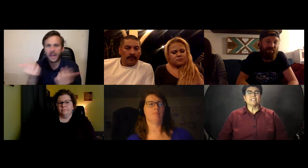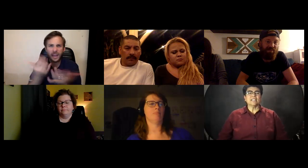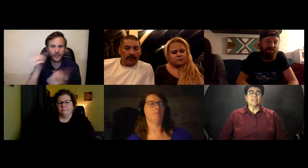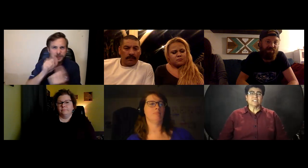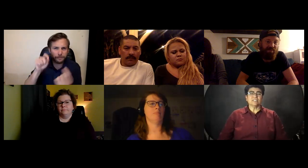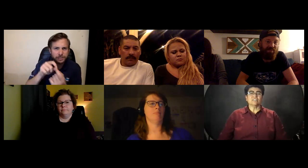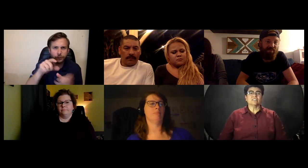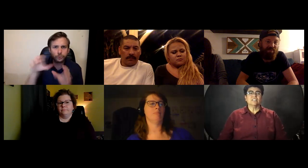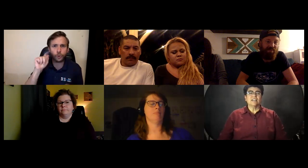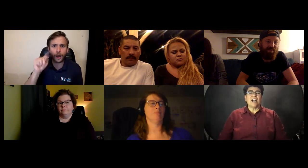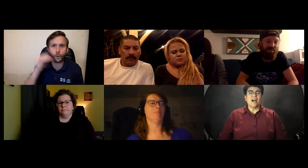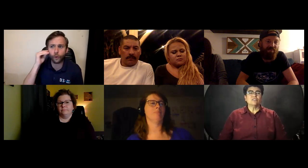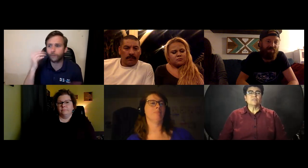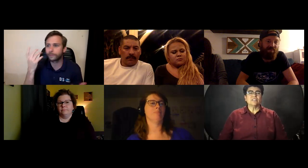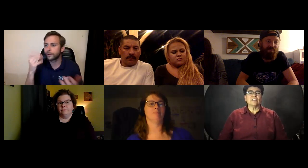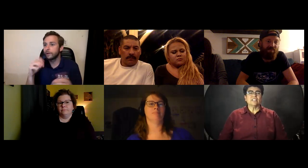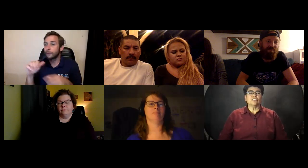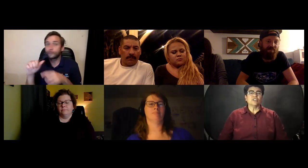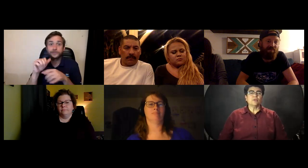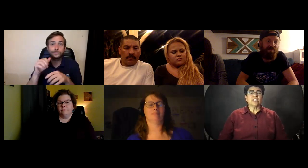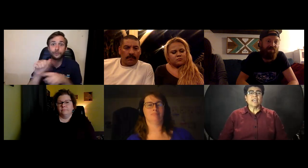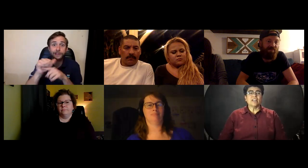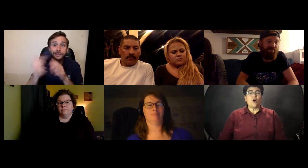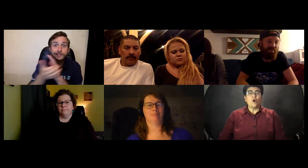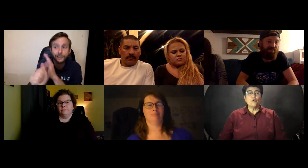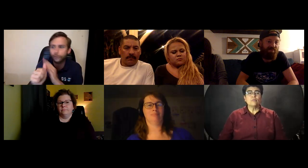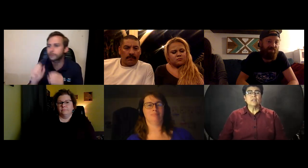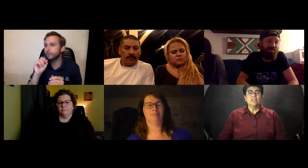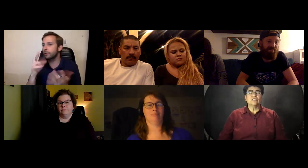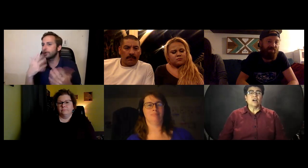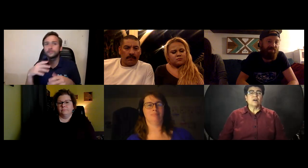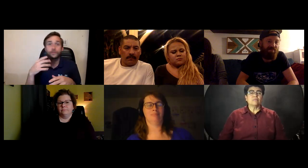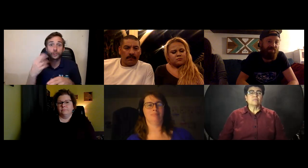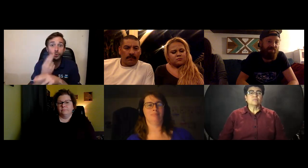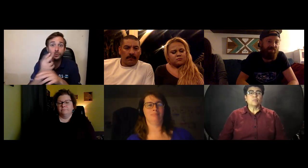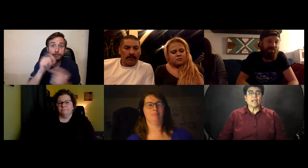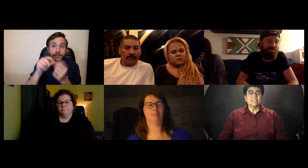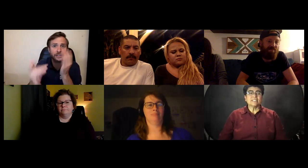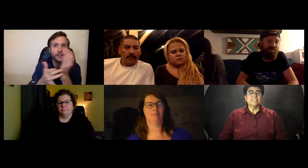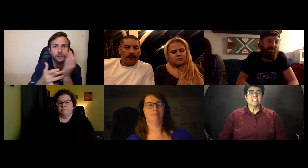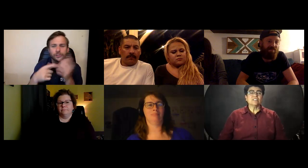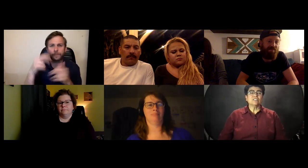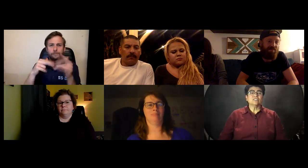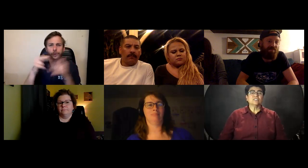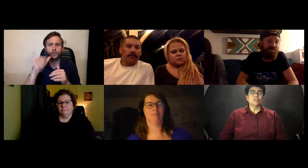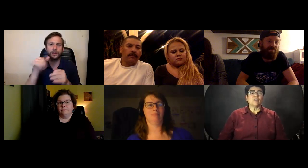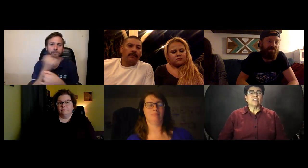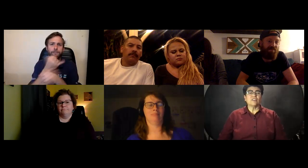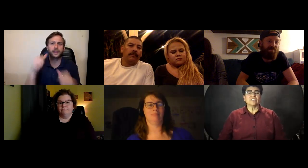living skills how specifically do you communicate at home